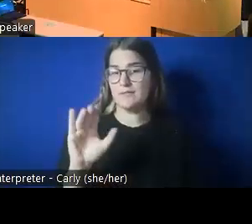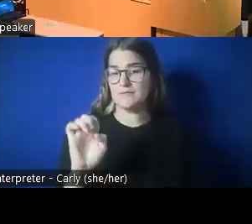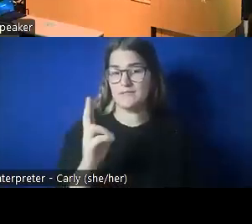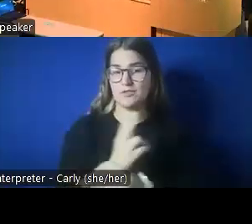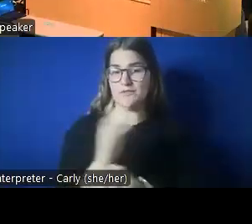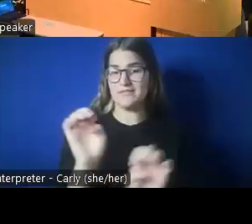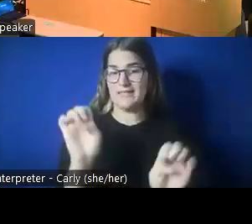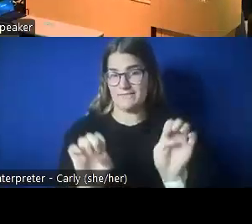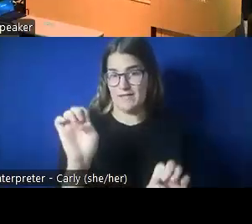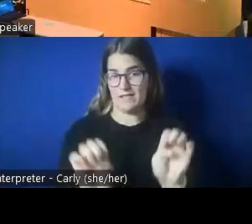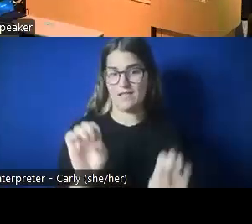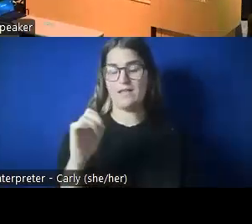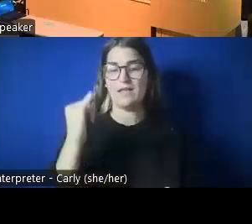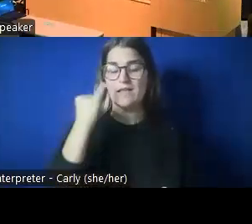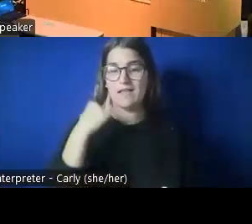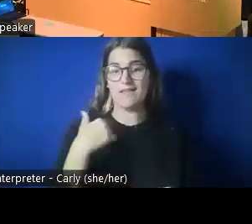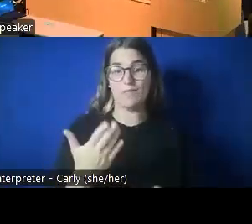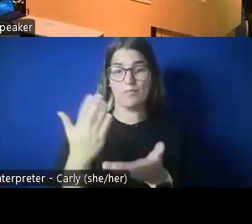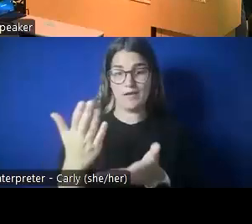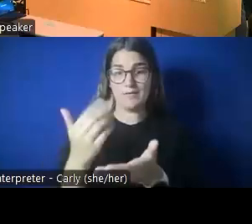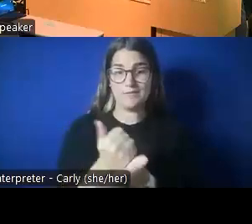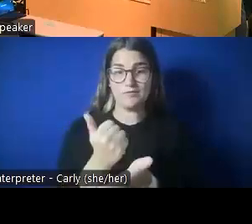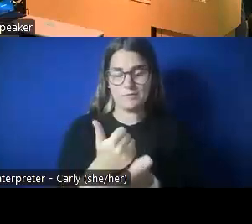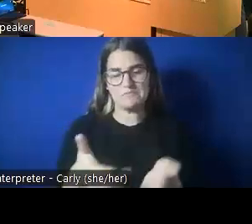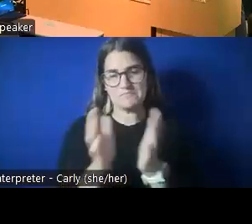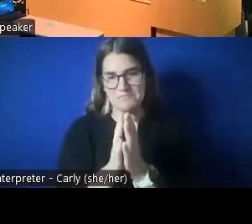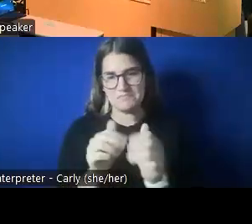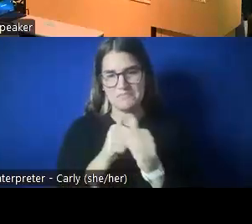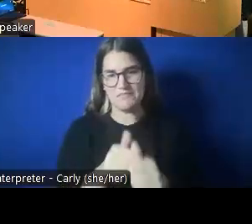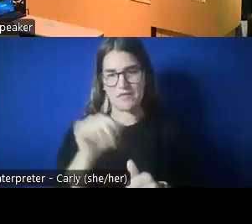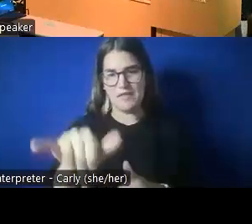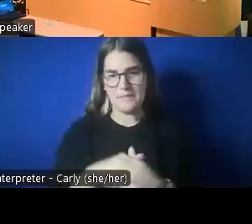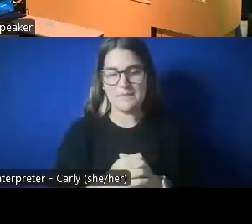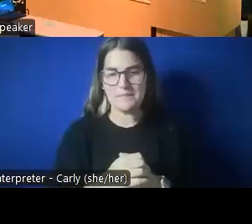are recommended treatment we do encourage them to follow through with that um anyone else have